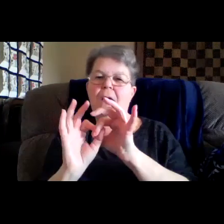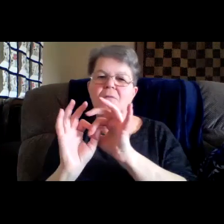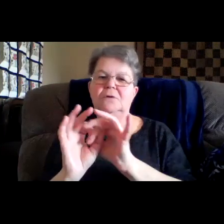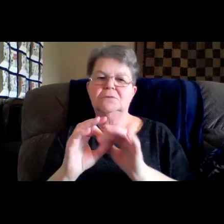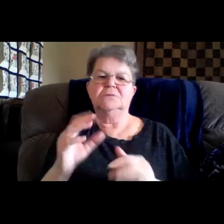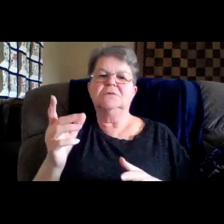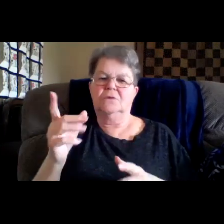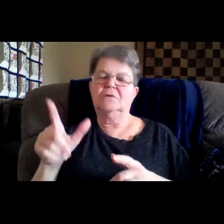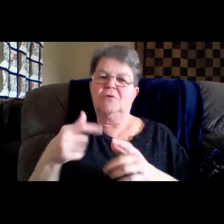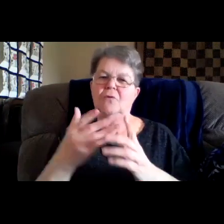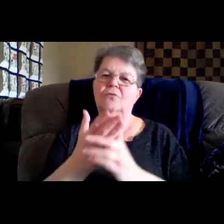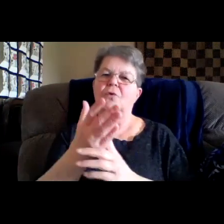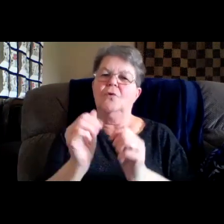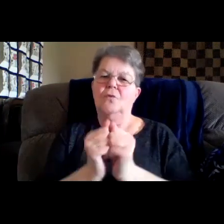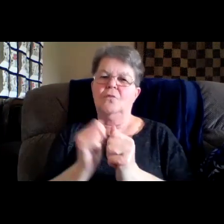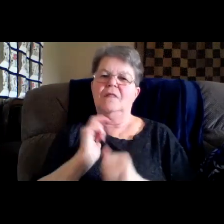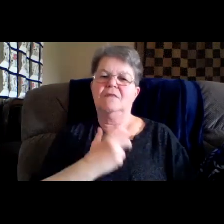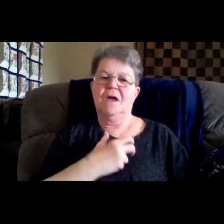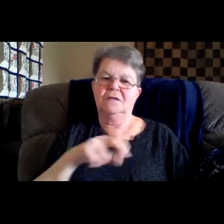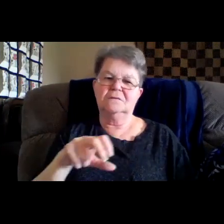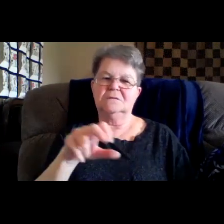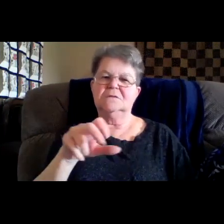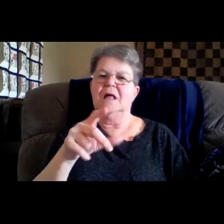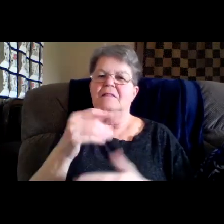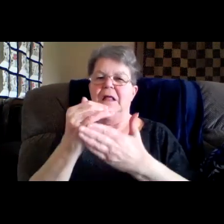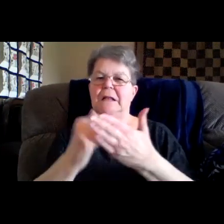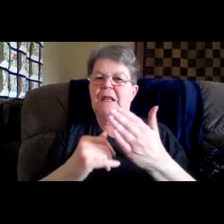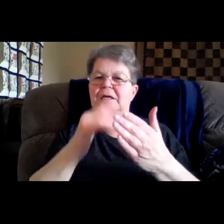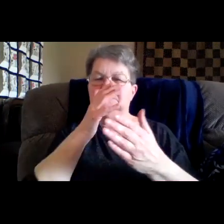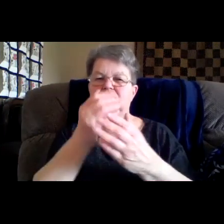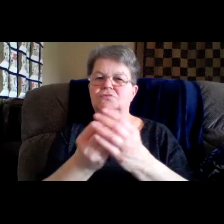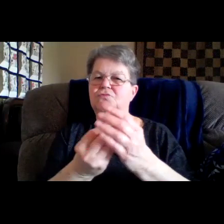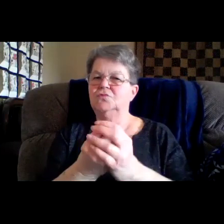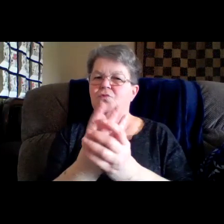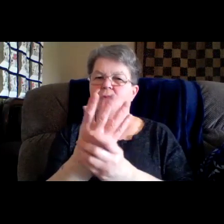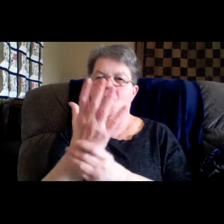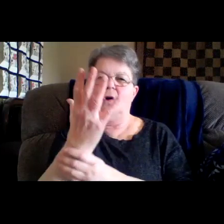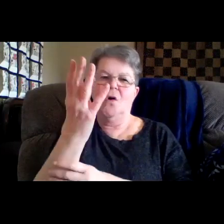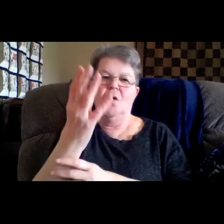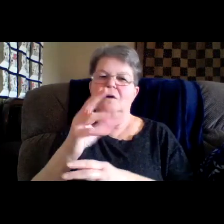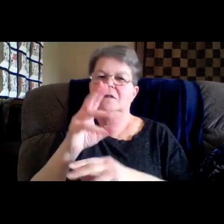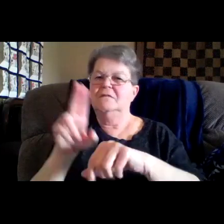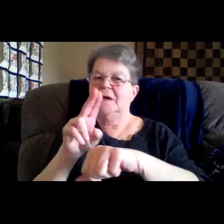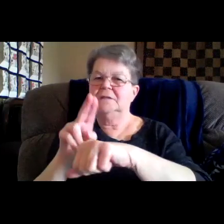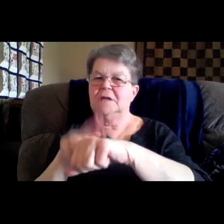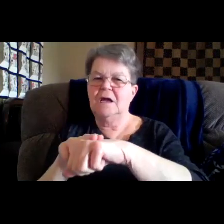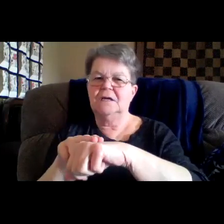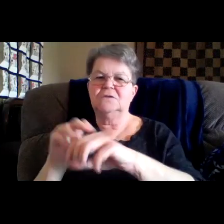And we hope for the solicitor just grow, and I'm not going to read them all there, but it's just they are national organizations,